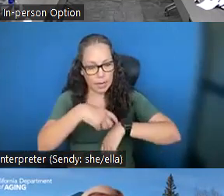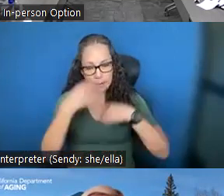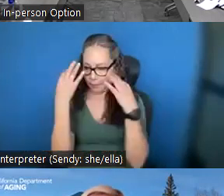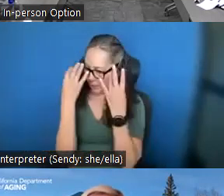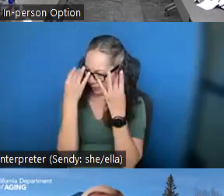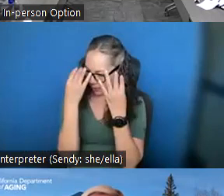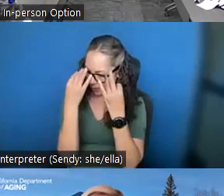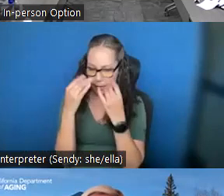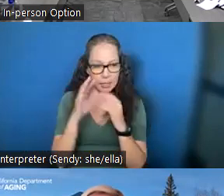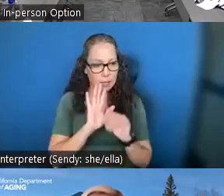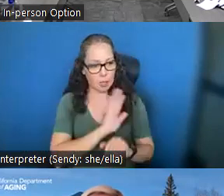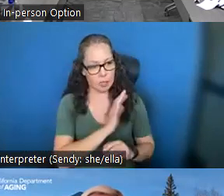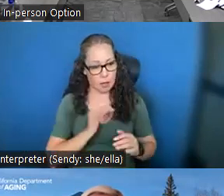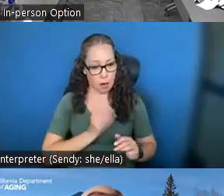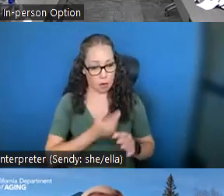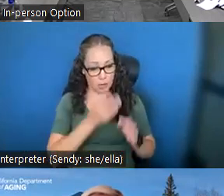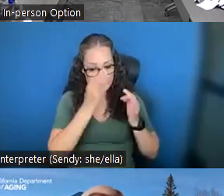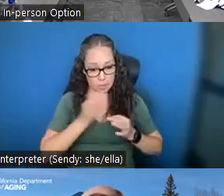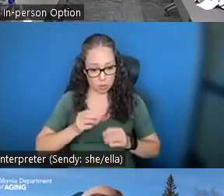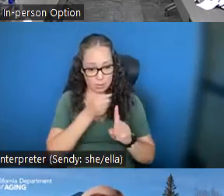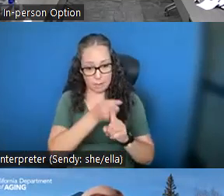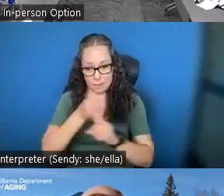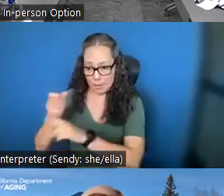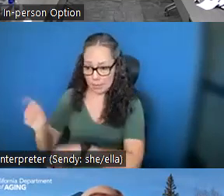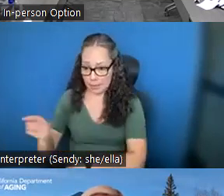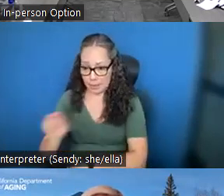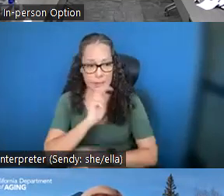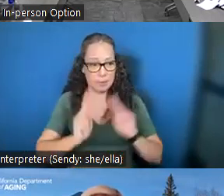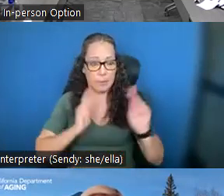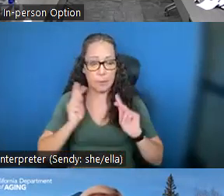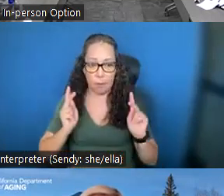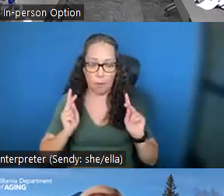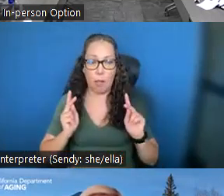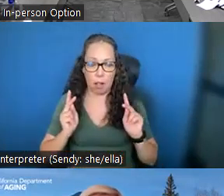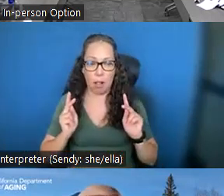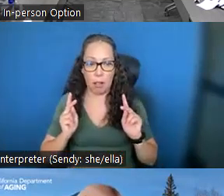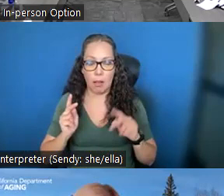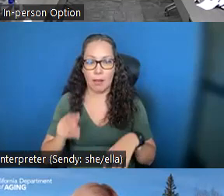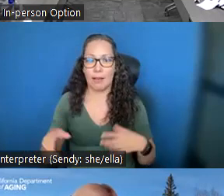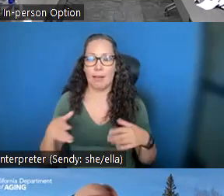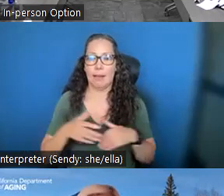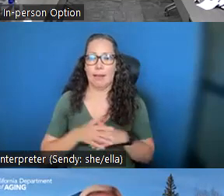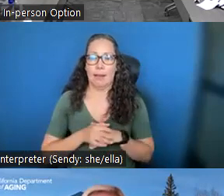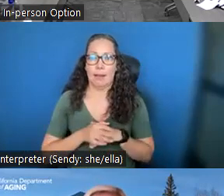decisions might impact these individuals so there's a lot I won't expect you to spend any